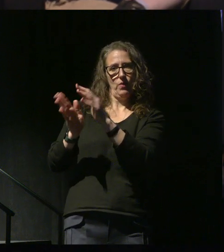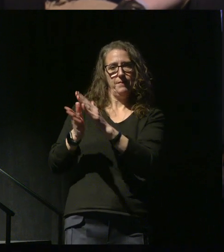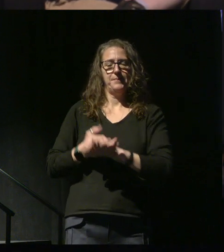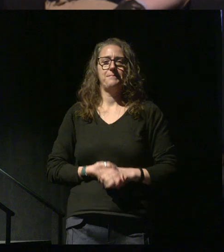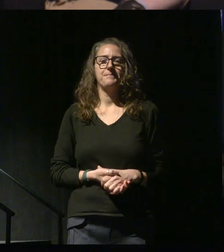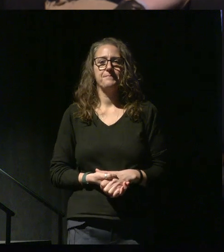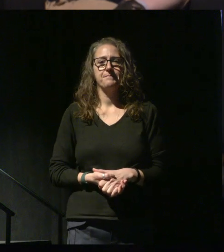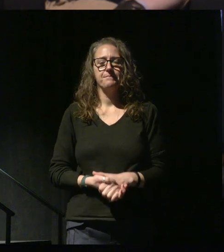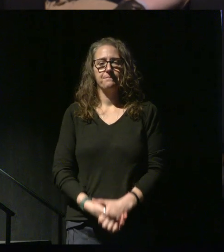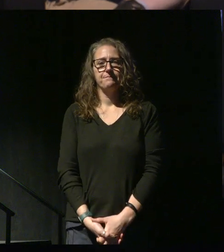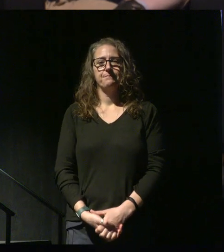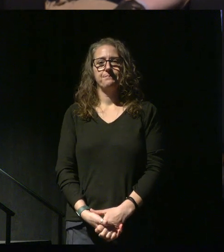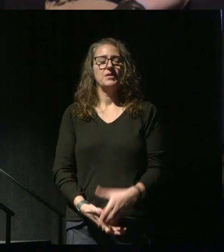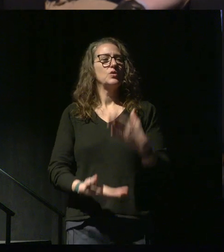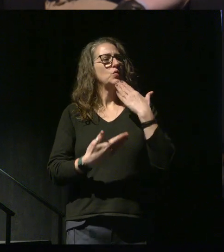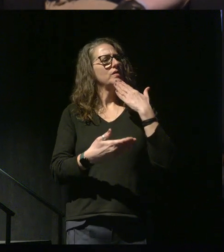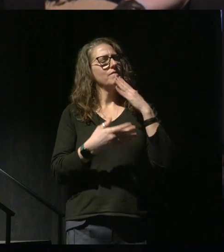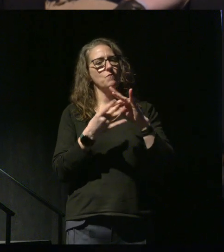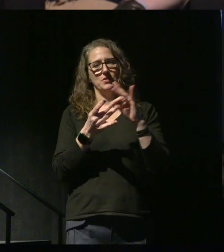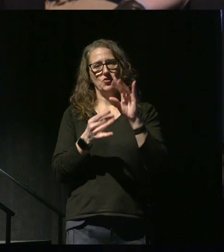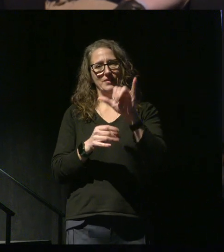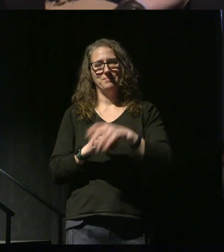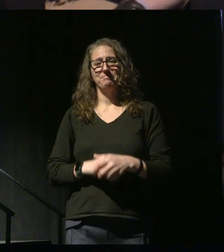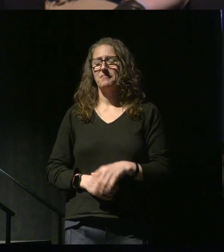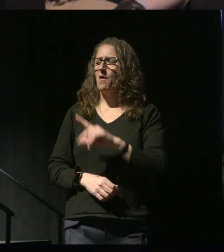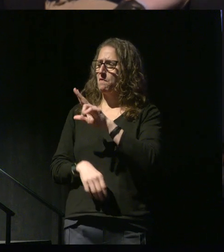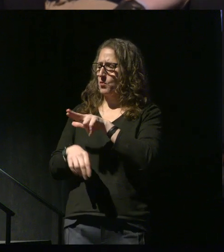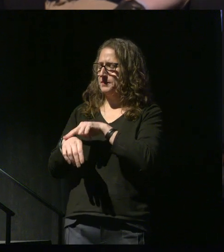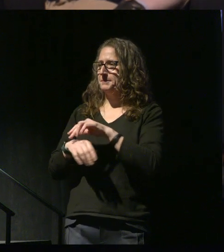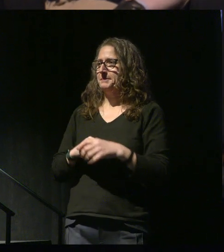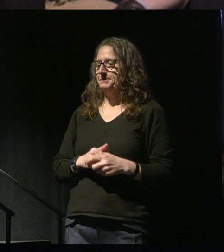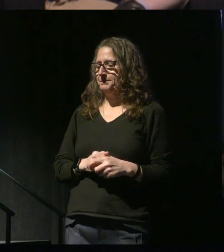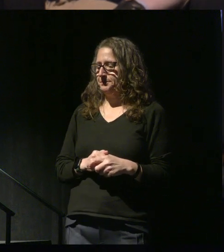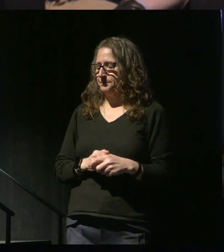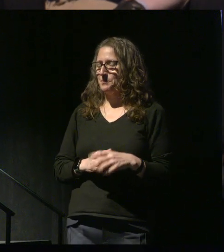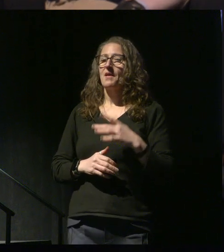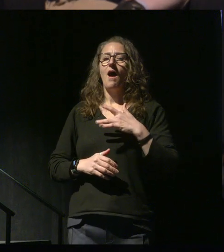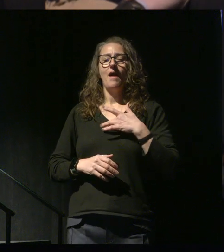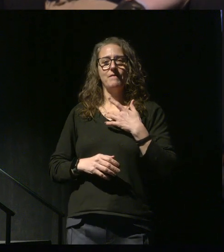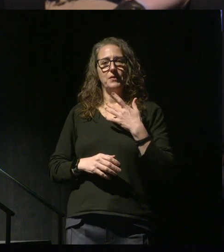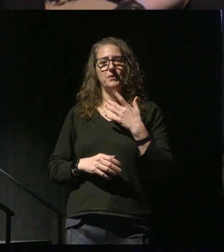Absolutely. Yeah, so thank you for mentioning that. Yeah, thank you I mean, I feel the same about Cantonese